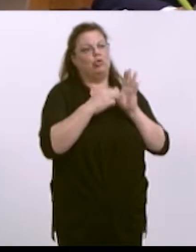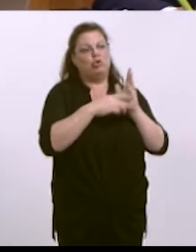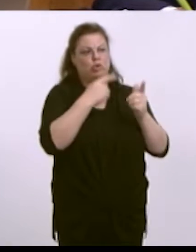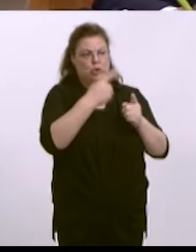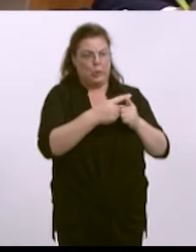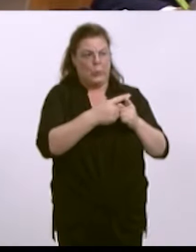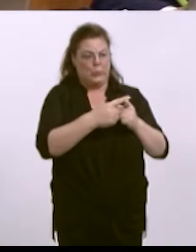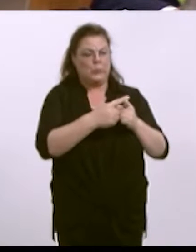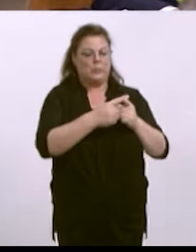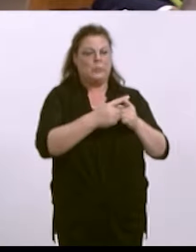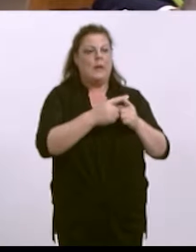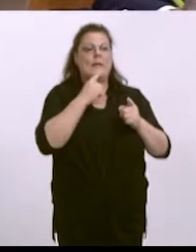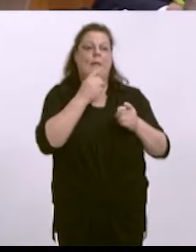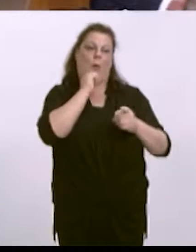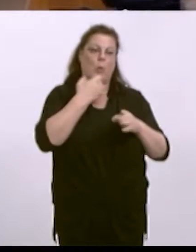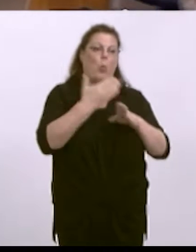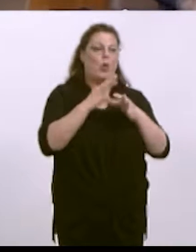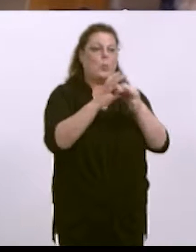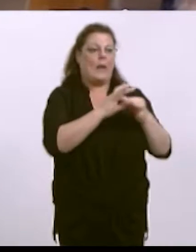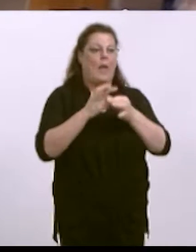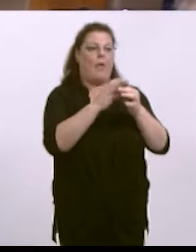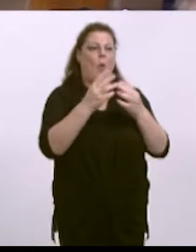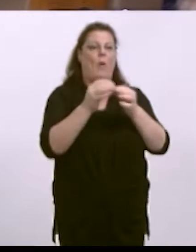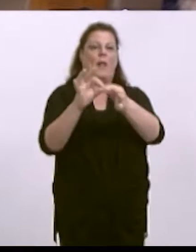Carwyn Jones: agree we work together, through the liaison committee, to consider how best